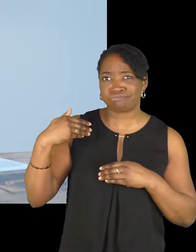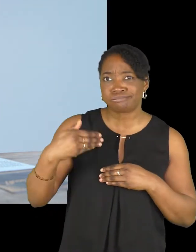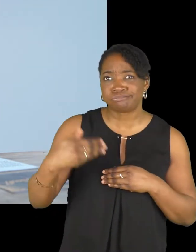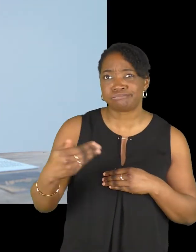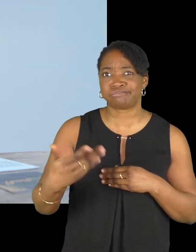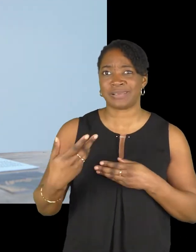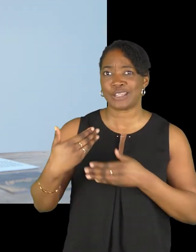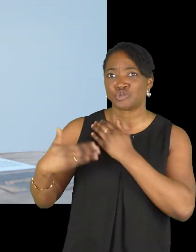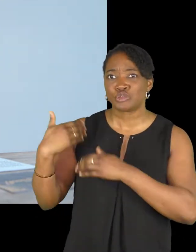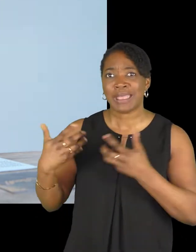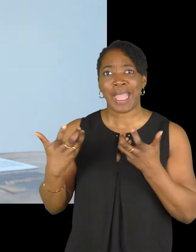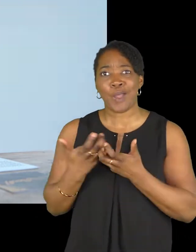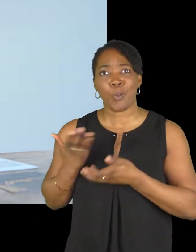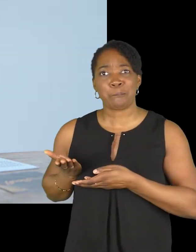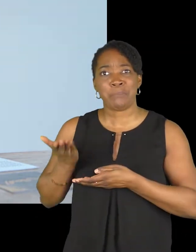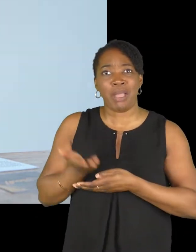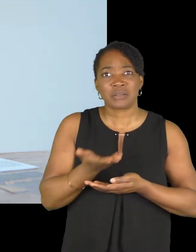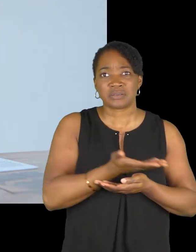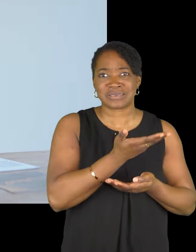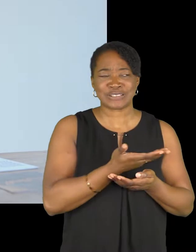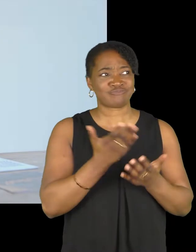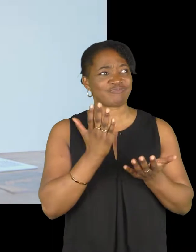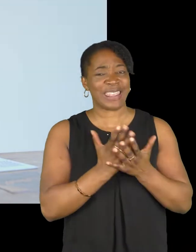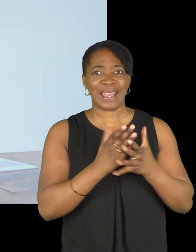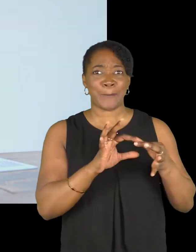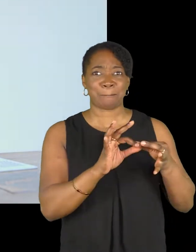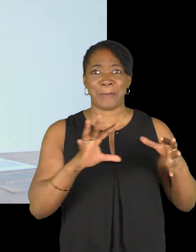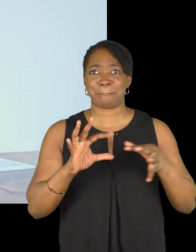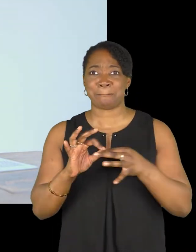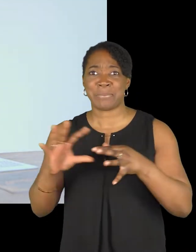if you're thinking about lineage and heritage and how that's passed on, there was some fractures,